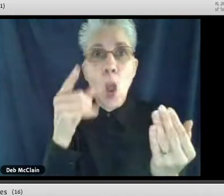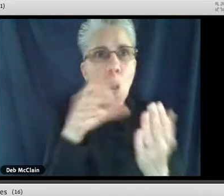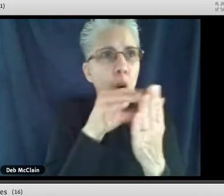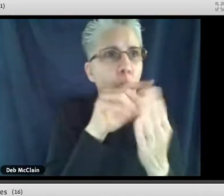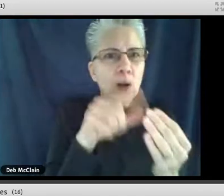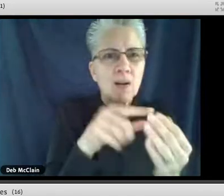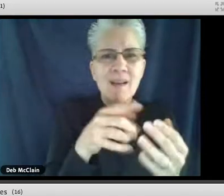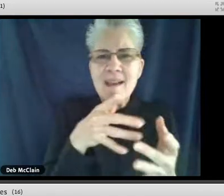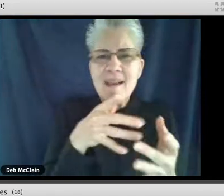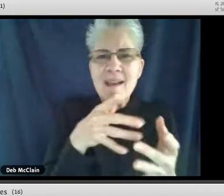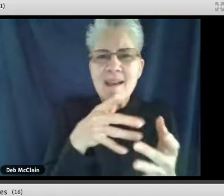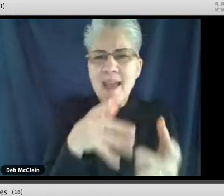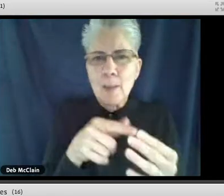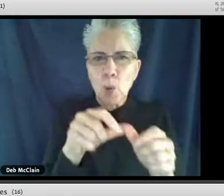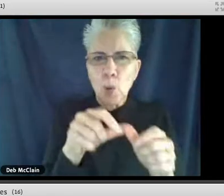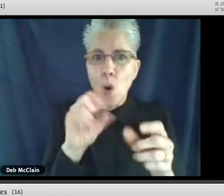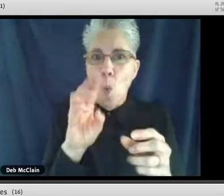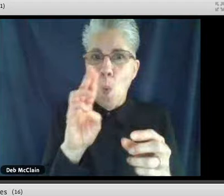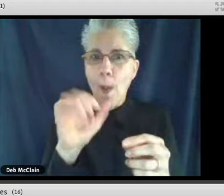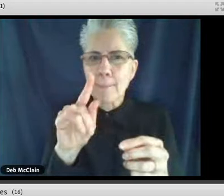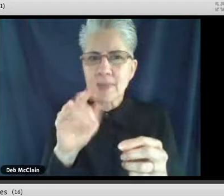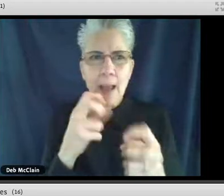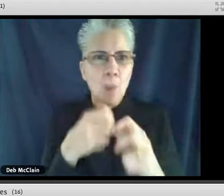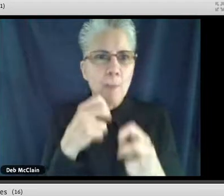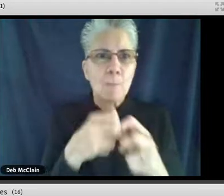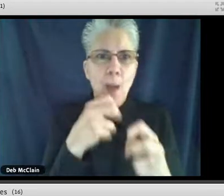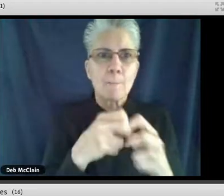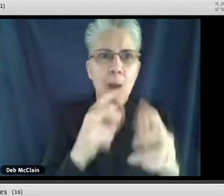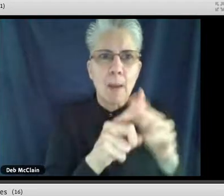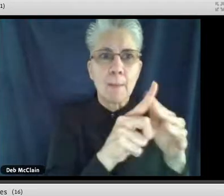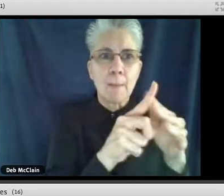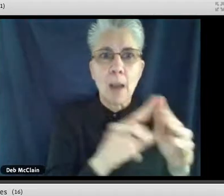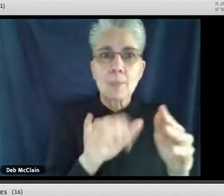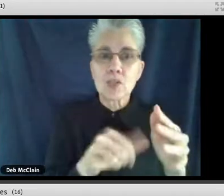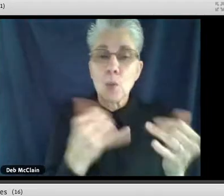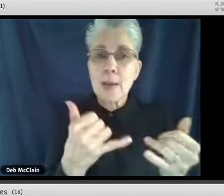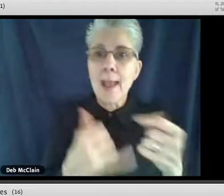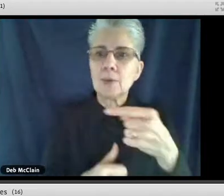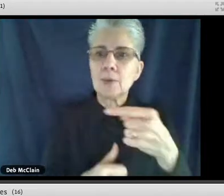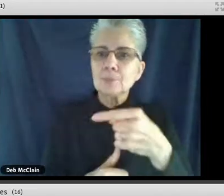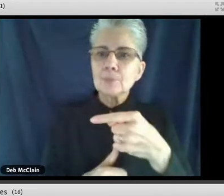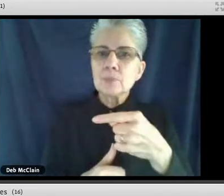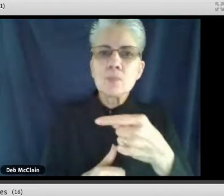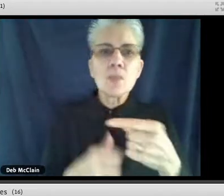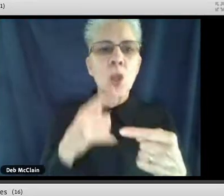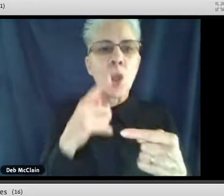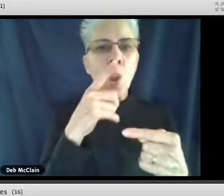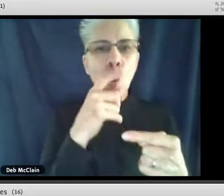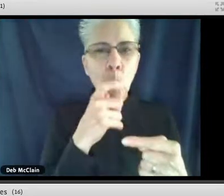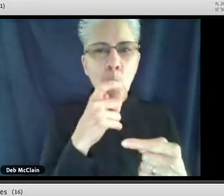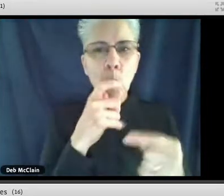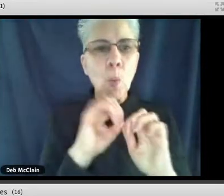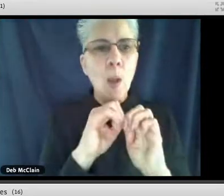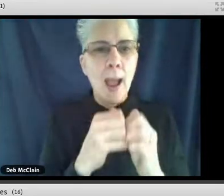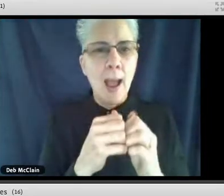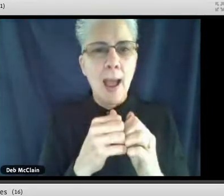Sometimes it feels that way, all the problems with your site. So you're going to do a who, how, why analysis.